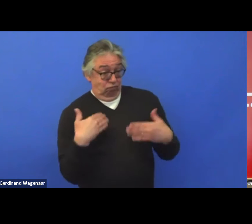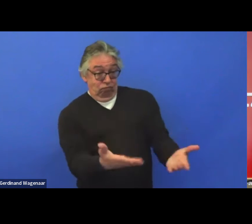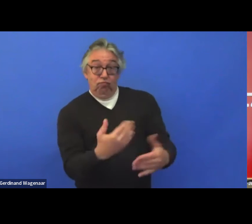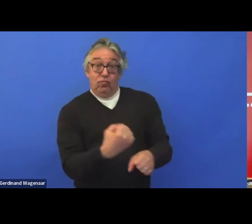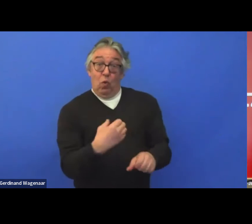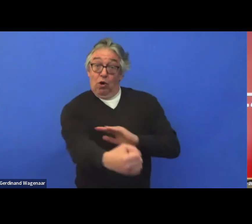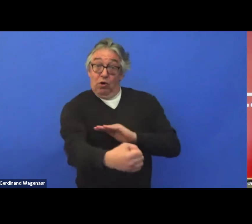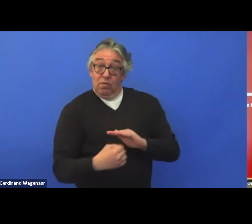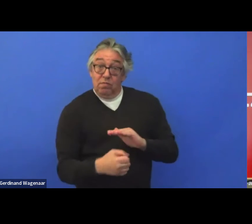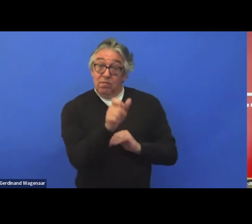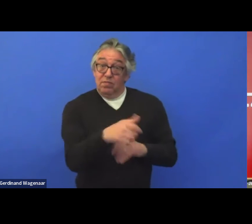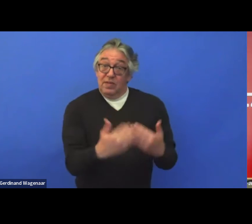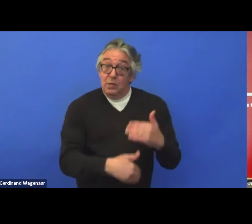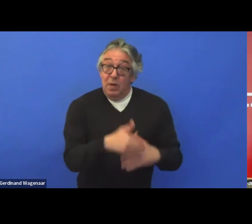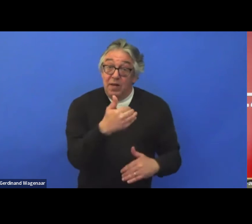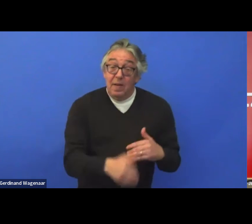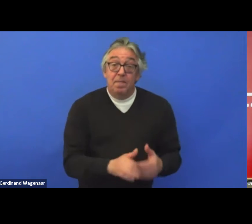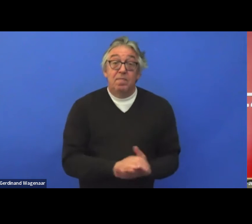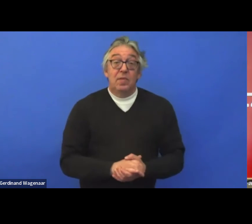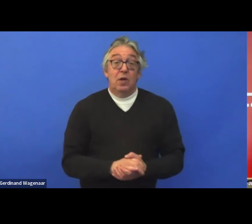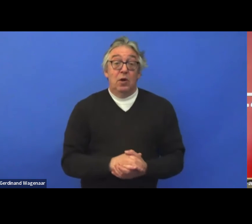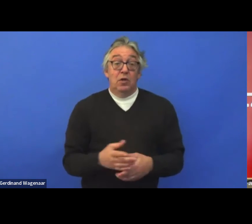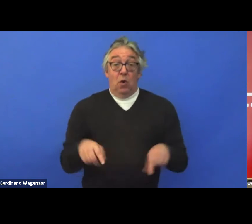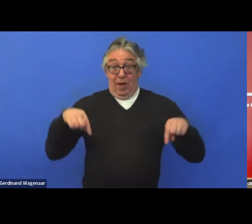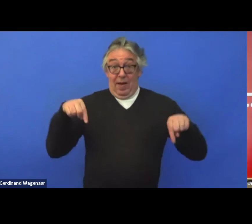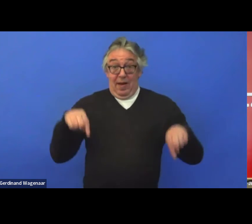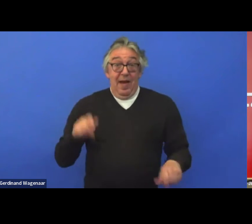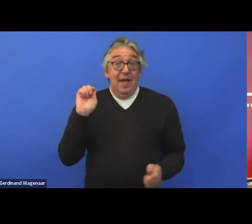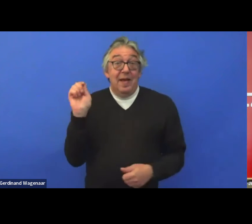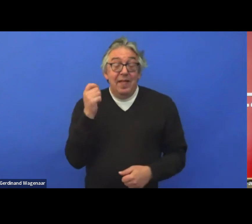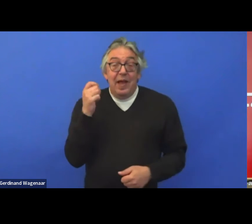And this has made the private sector here more open to the idea.